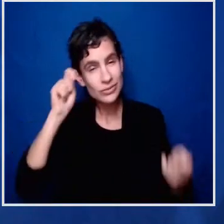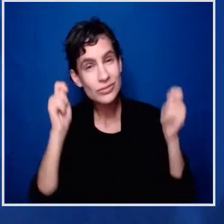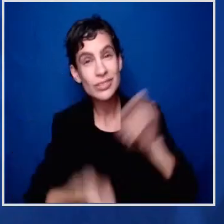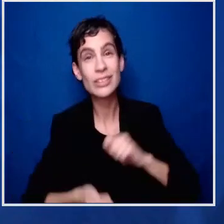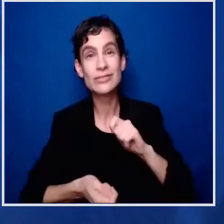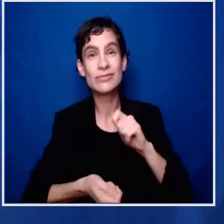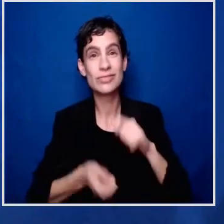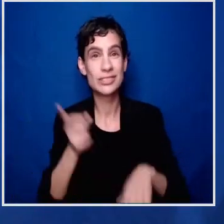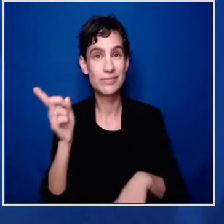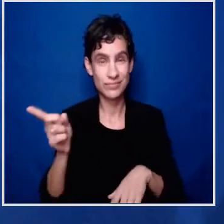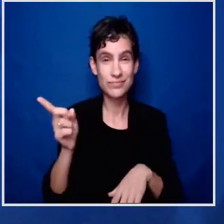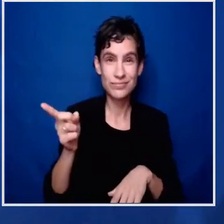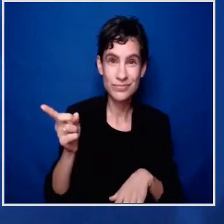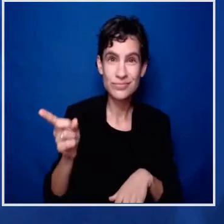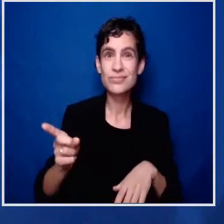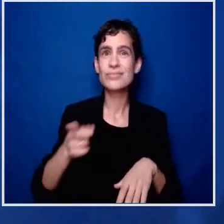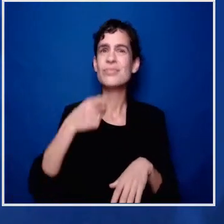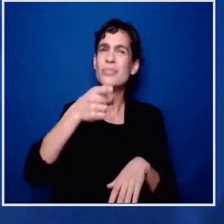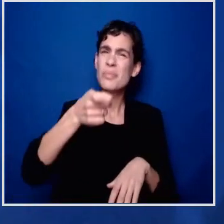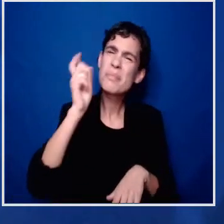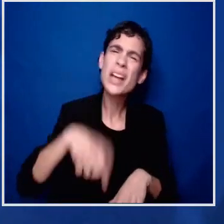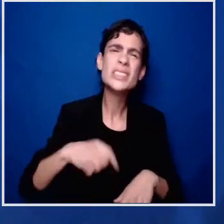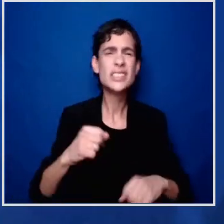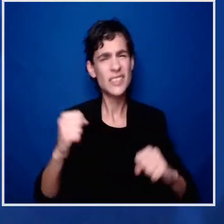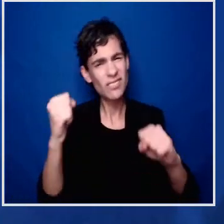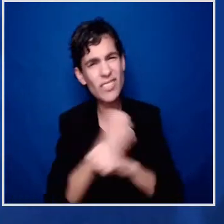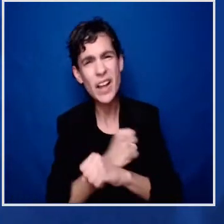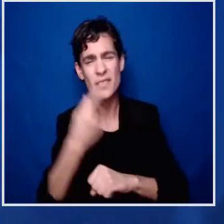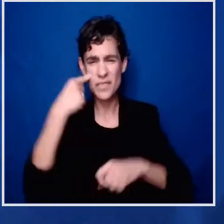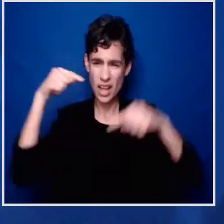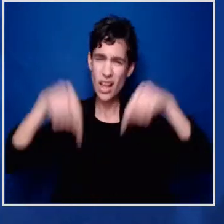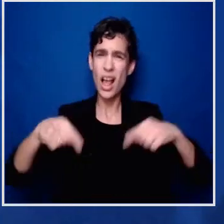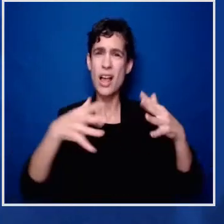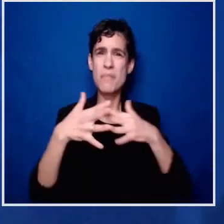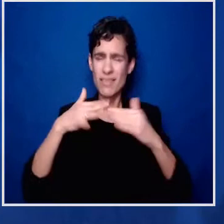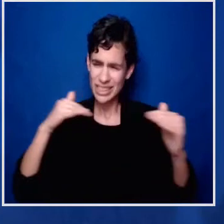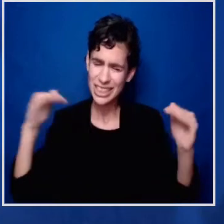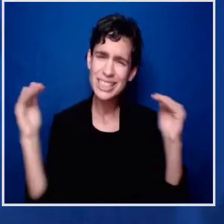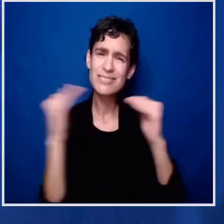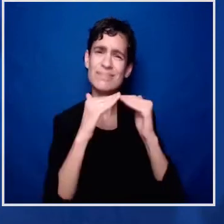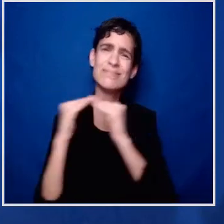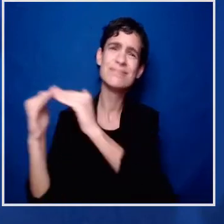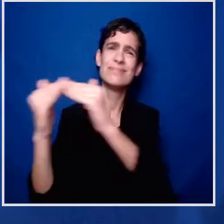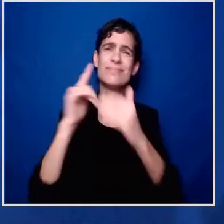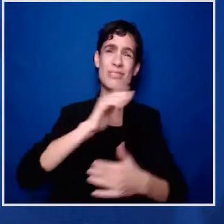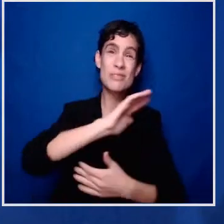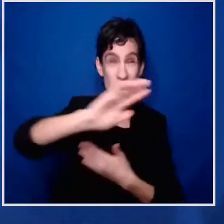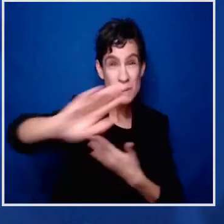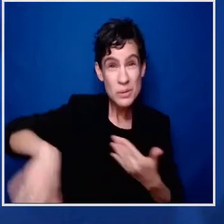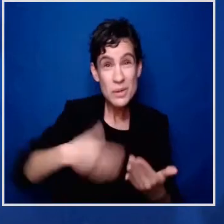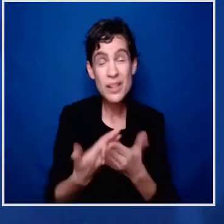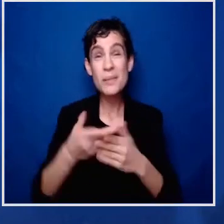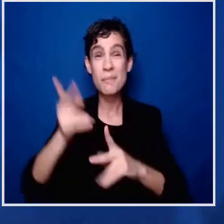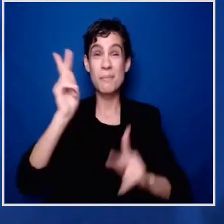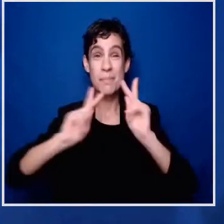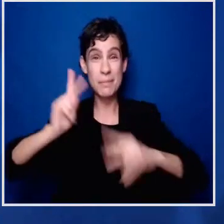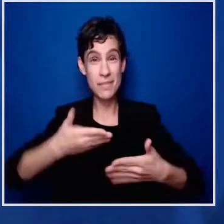CHANGE TO MAKE AMERICA EQUAL AND FAIR AND JUST FOR EVERYONE.